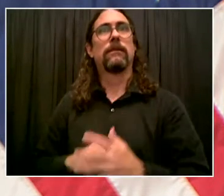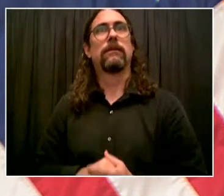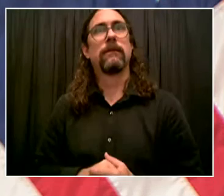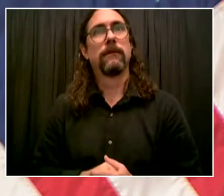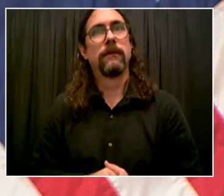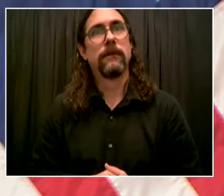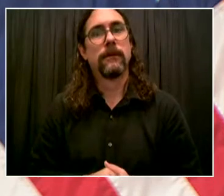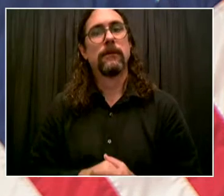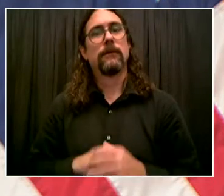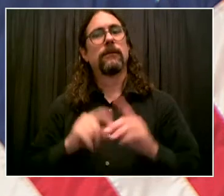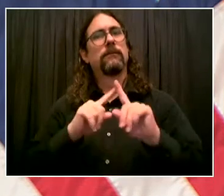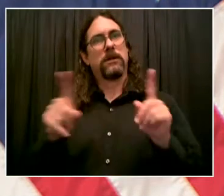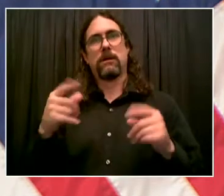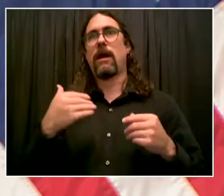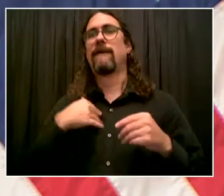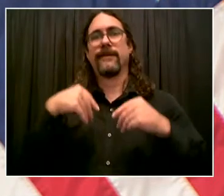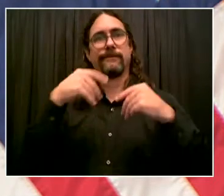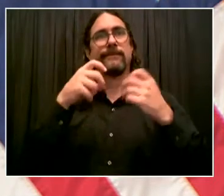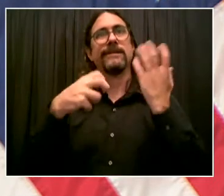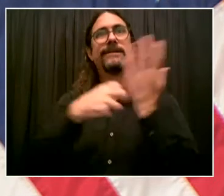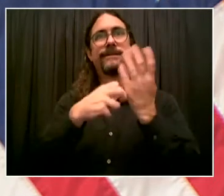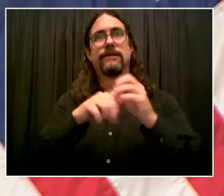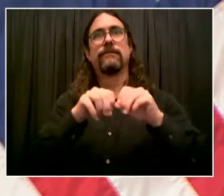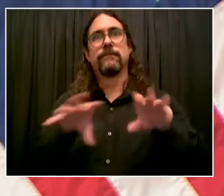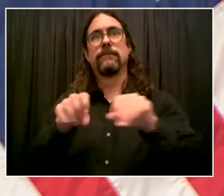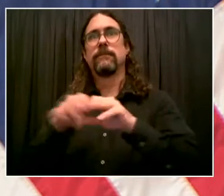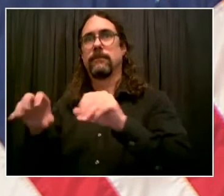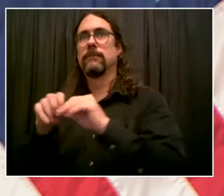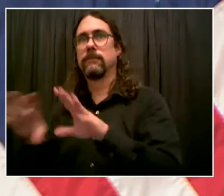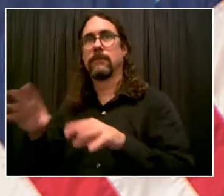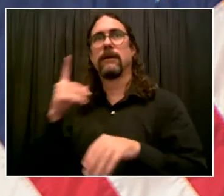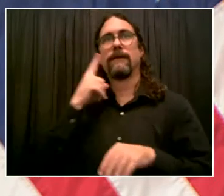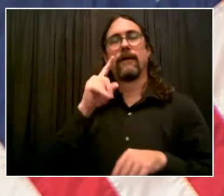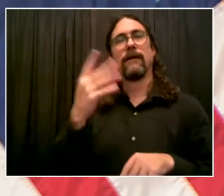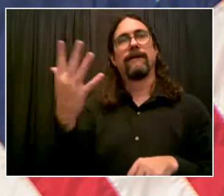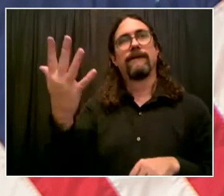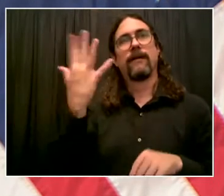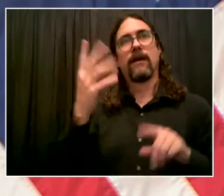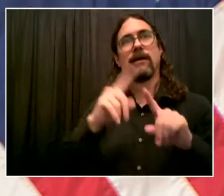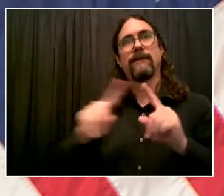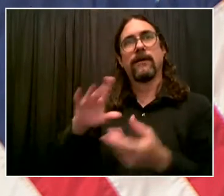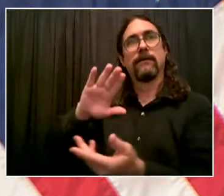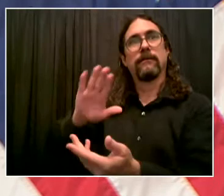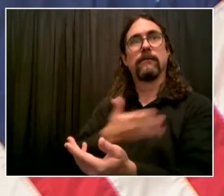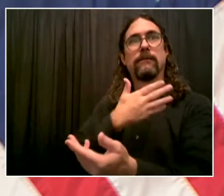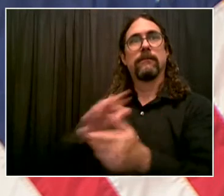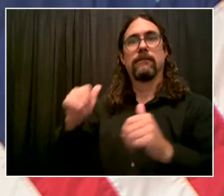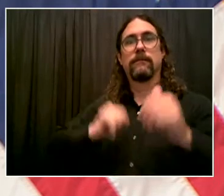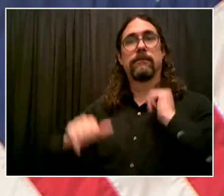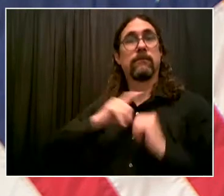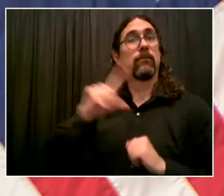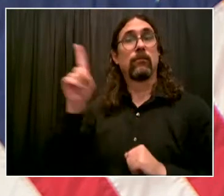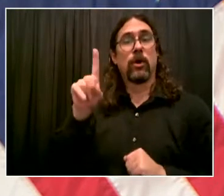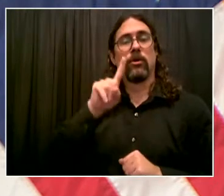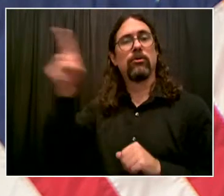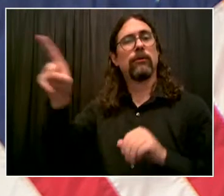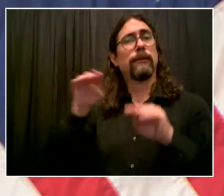AVAILABLE FOR FIVEU4R÷ OFFICIALLY SANCTIONED CONCERTS AND EVENTS AT THE BROOKLYN MUSEUM